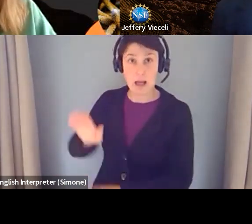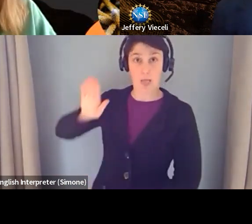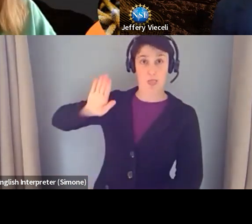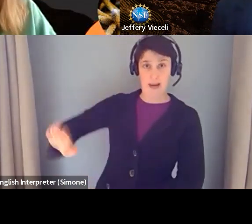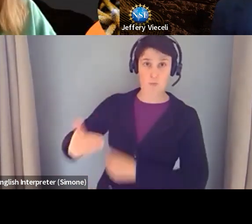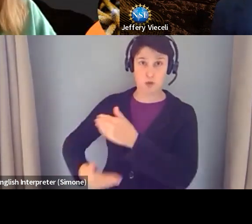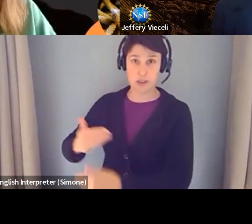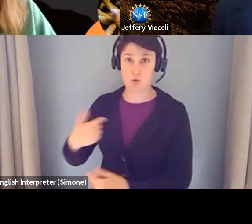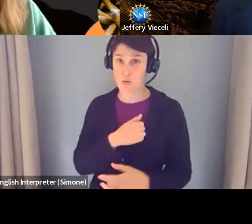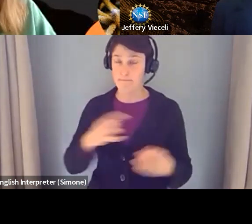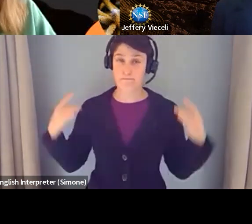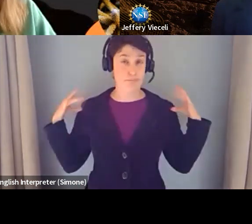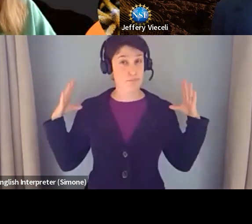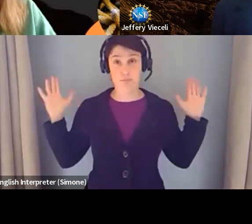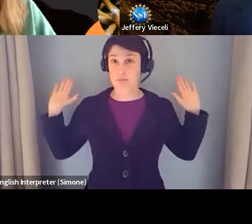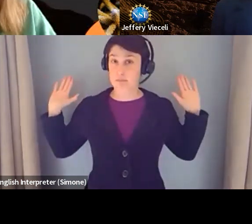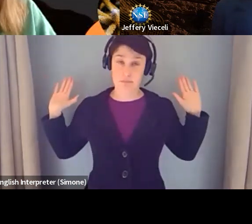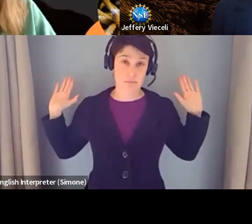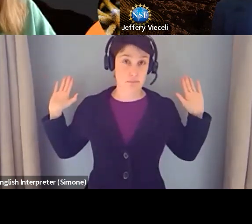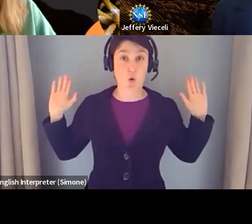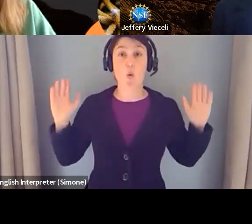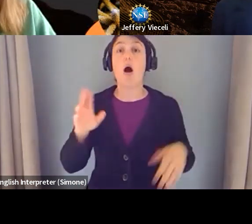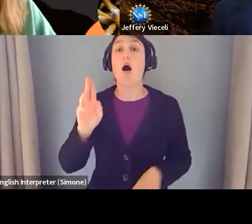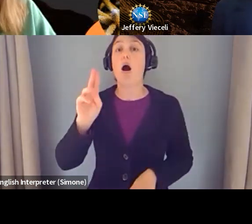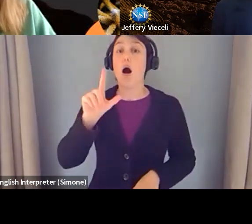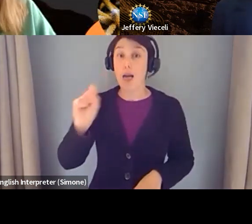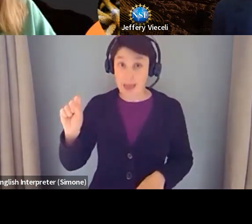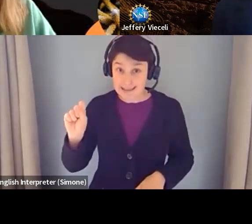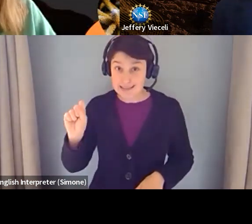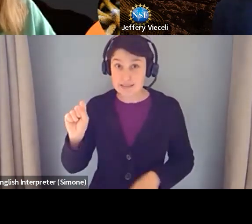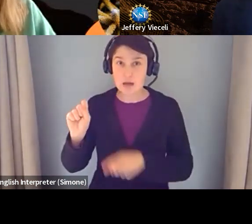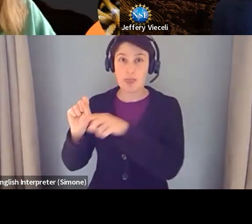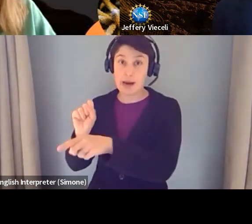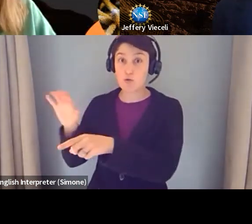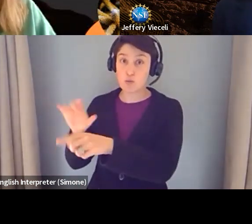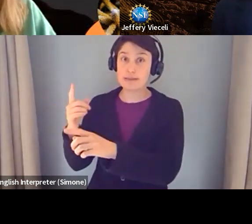So unless they're doing something that is against federal regulations